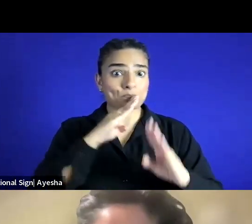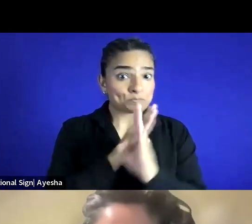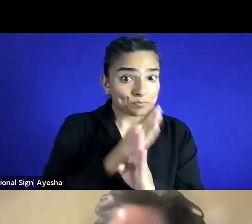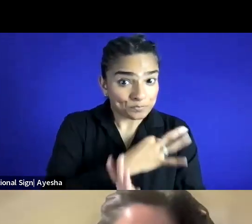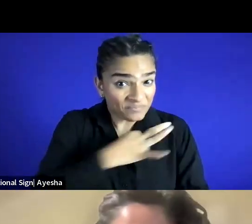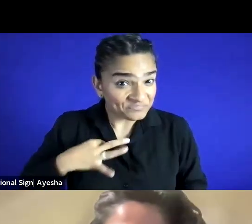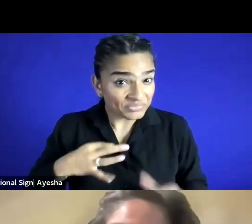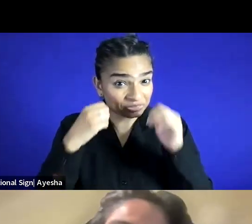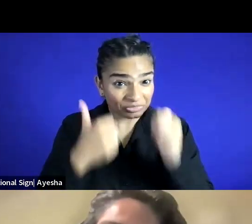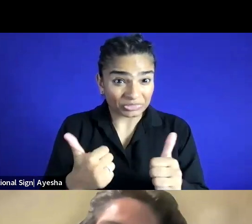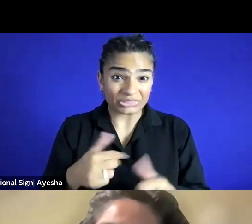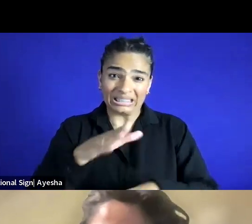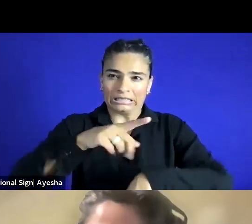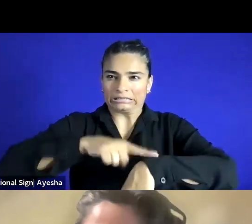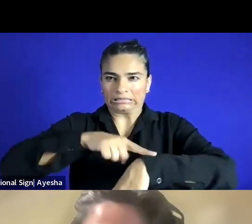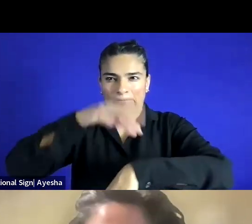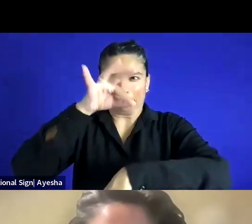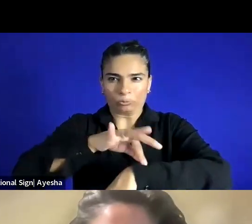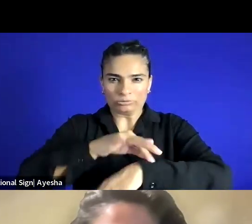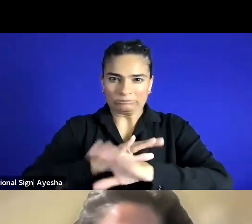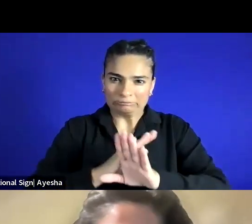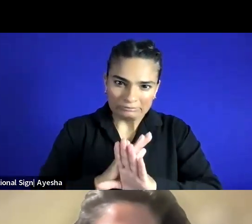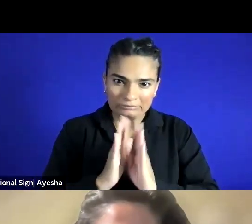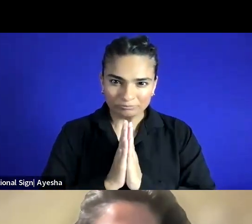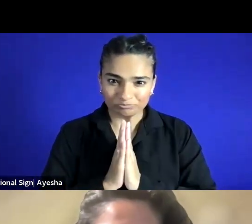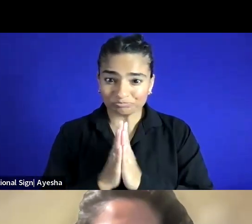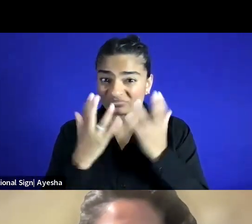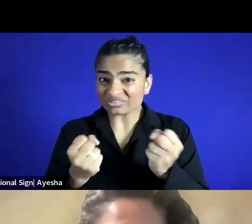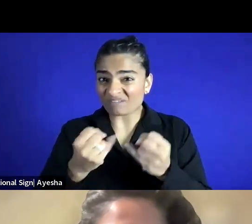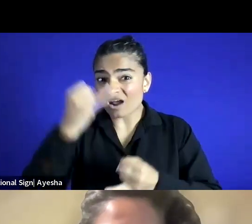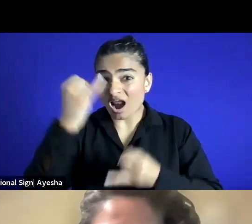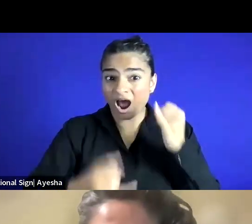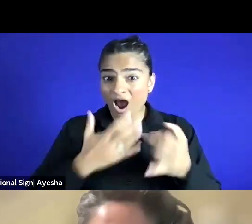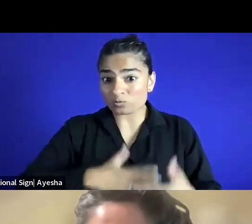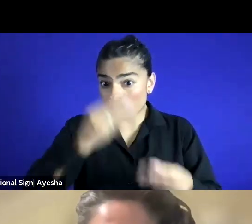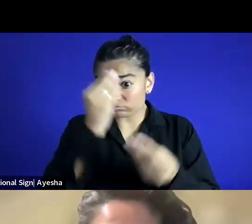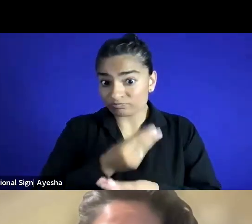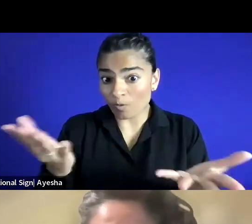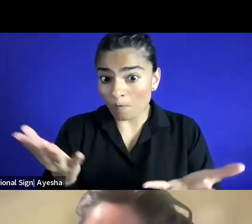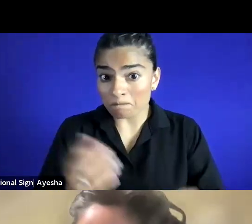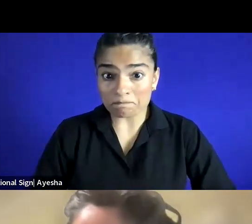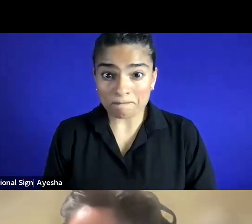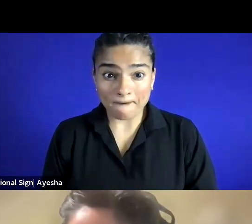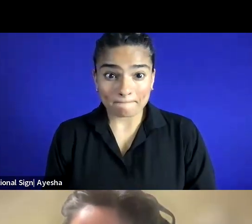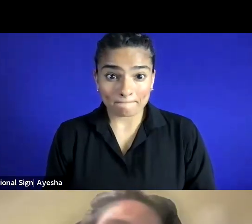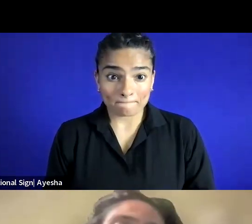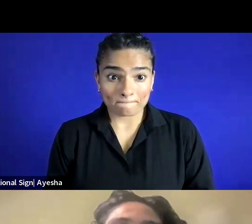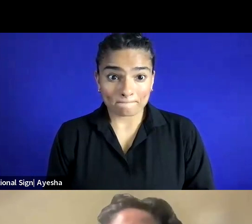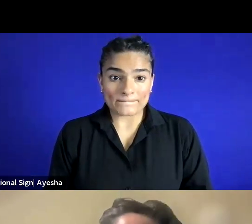Do you have any final things you want to point out to to folks? Yes. Well, we have them, yes.